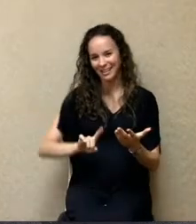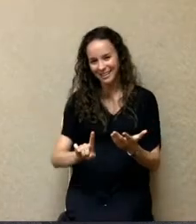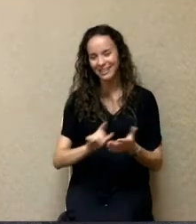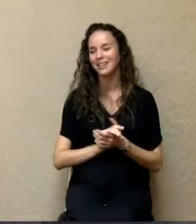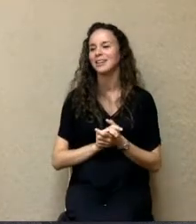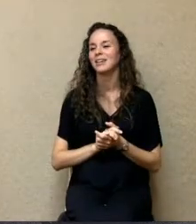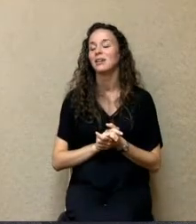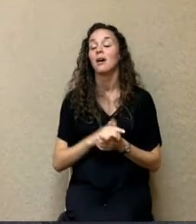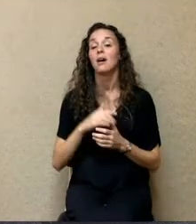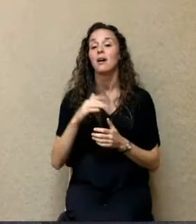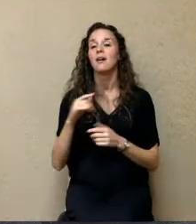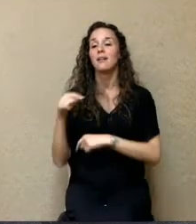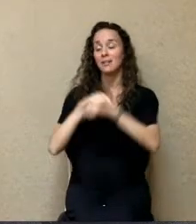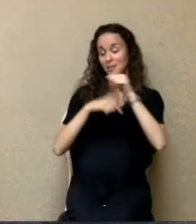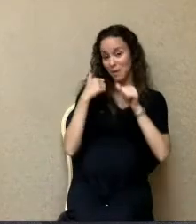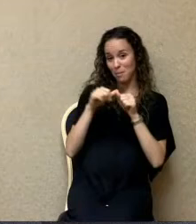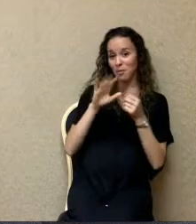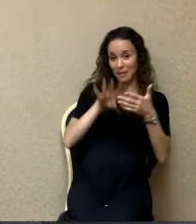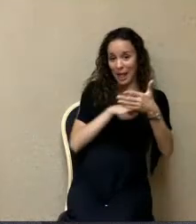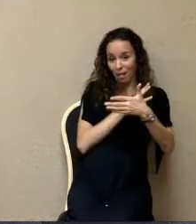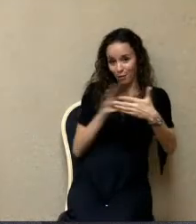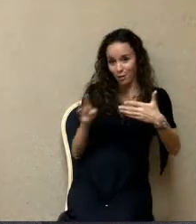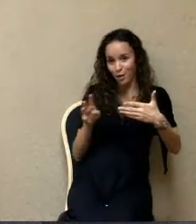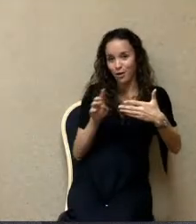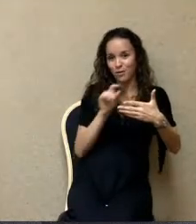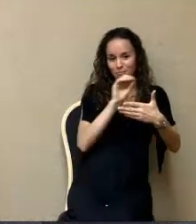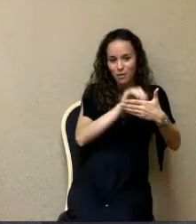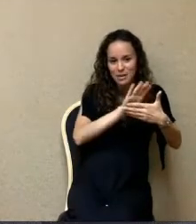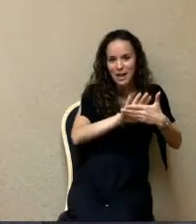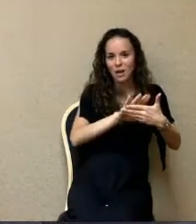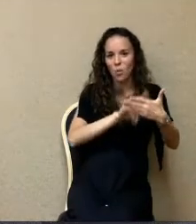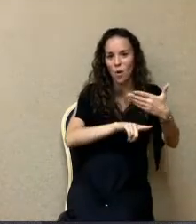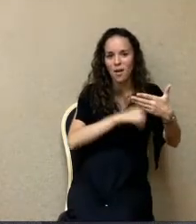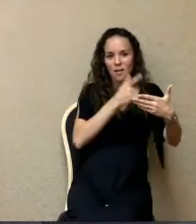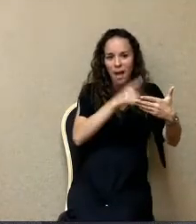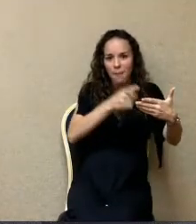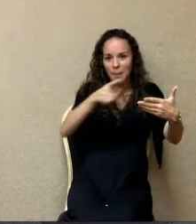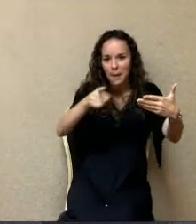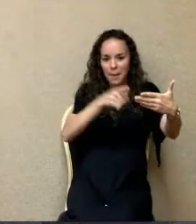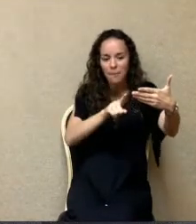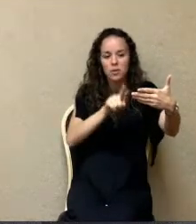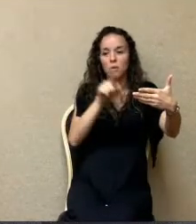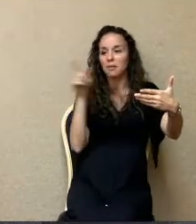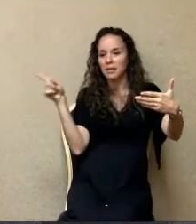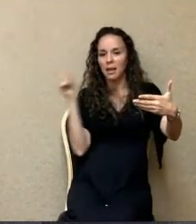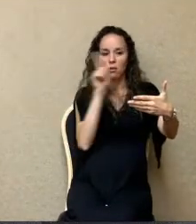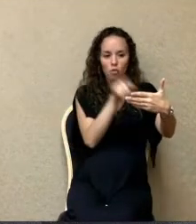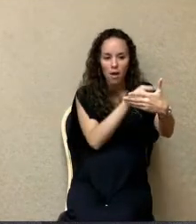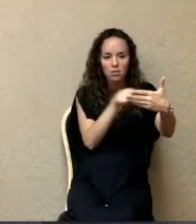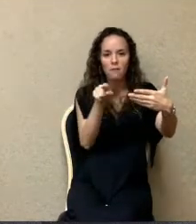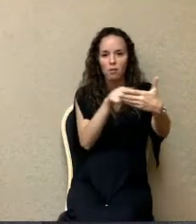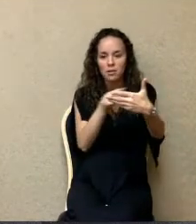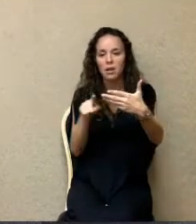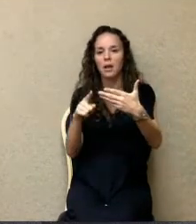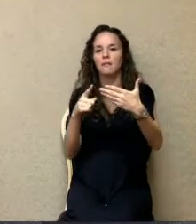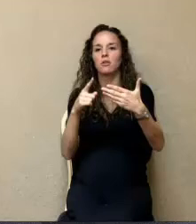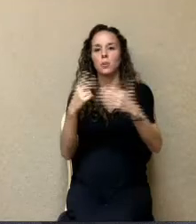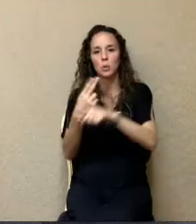that calendar, right? So, we're crossing it off as we're going. They're completely involved. We're still reading the Social Story.